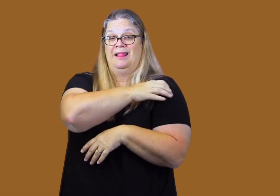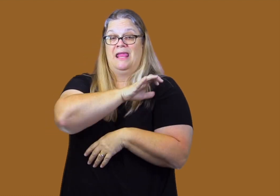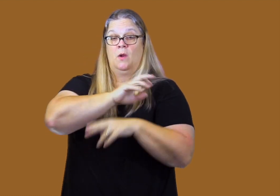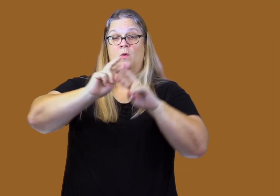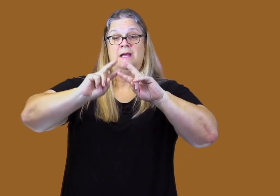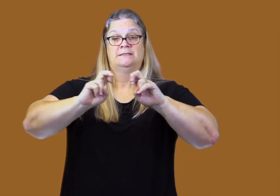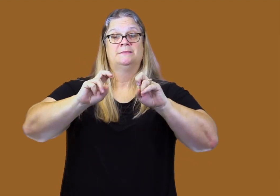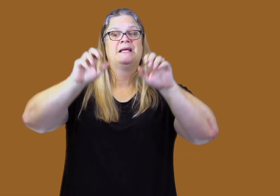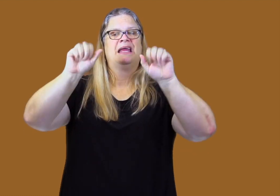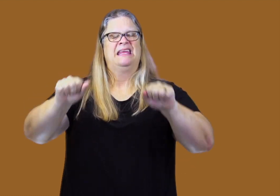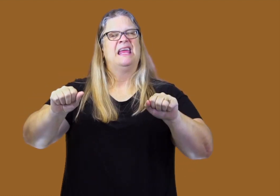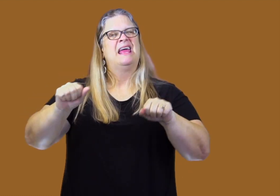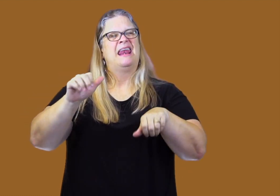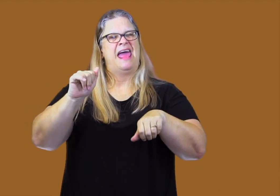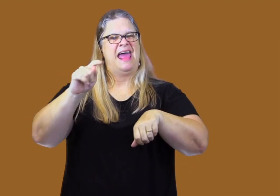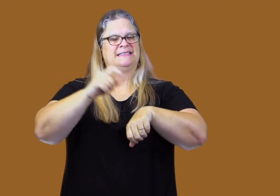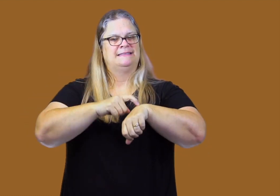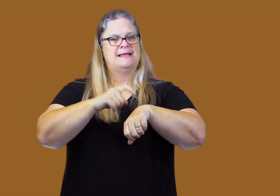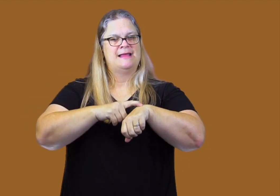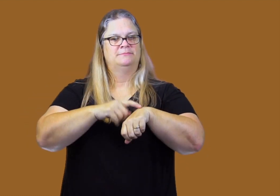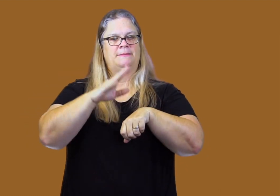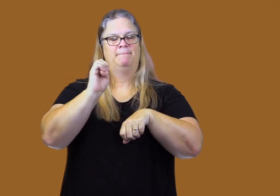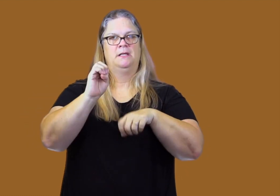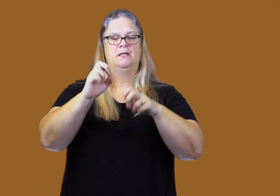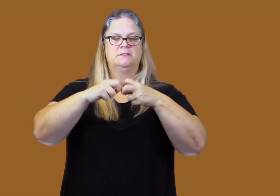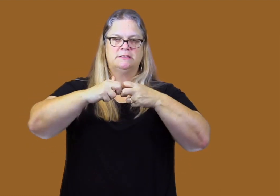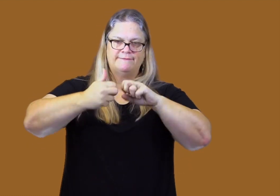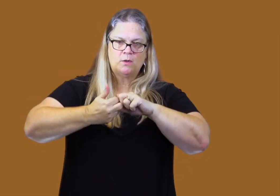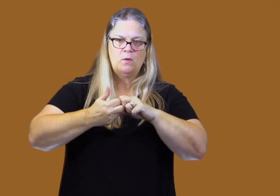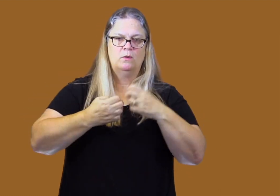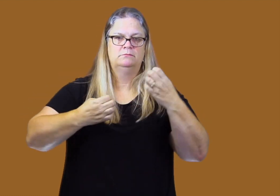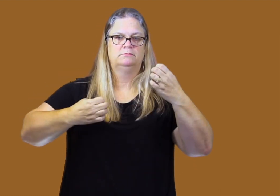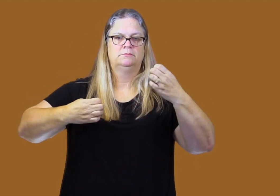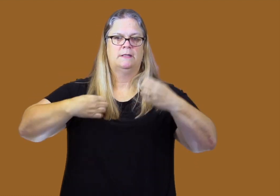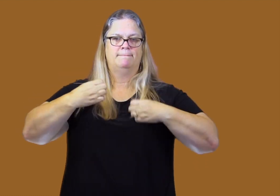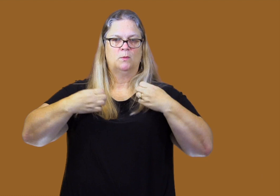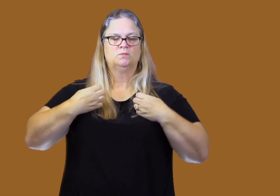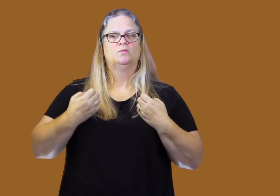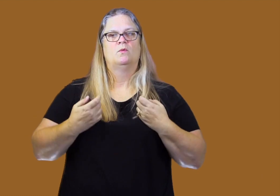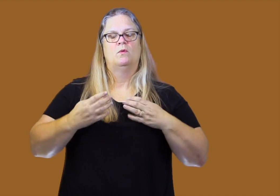Acquiring information for a student for the clinical assessment at times can be difficult.